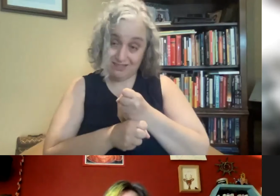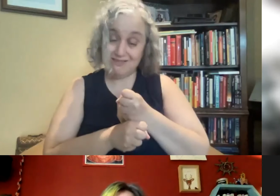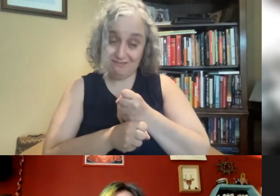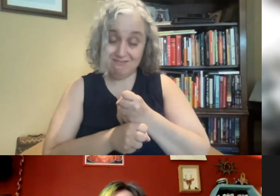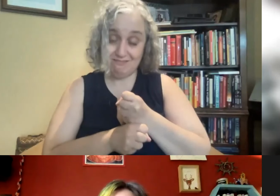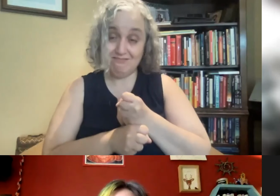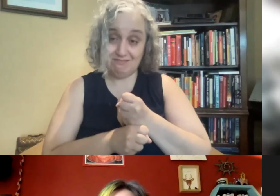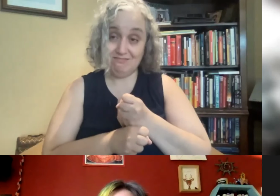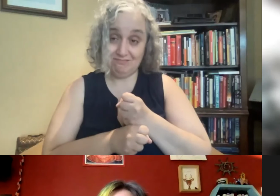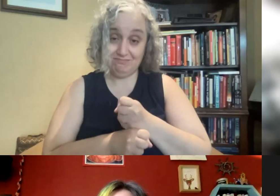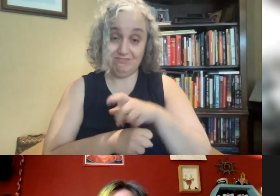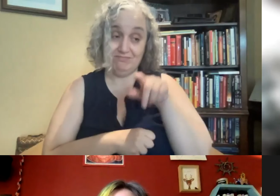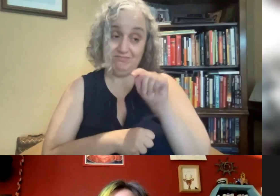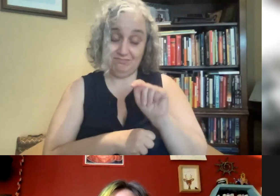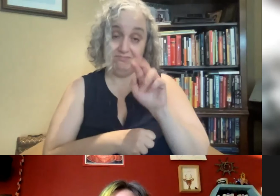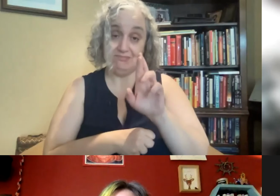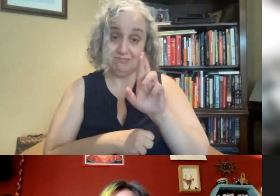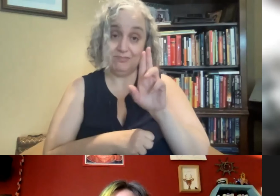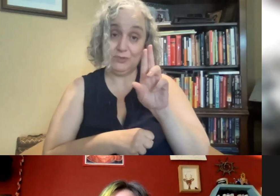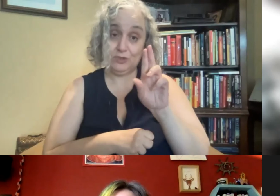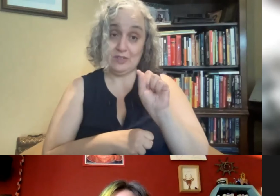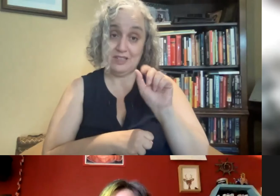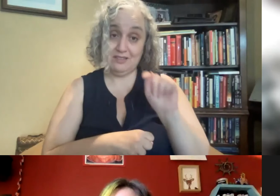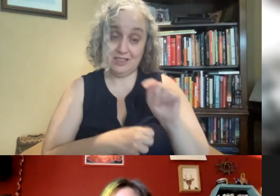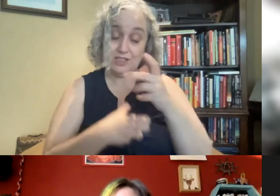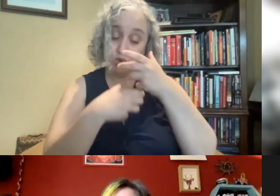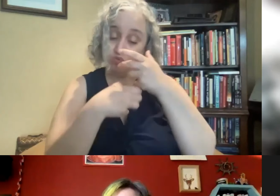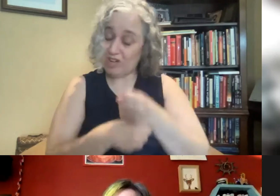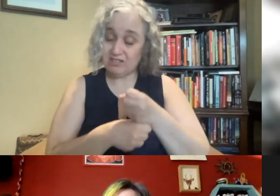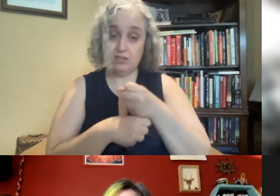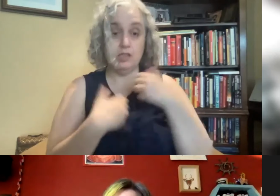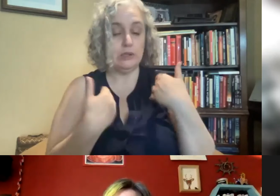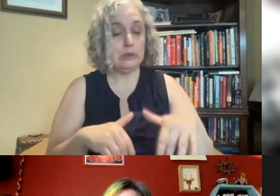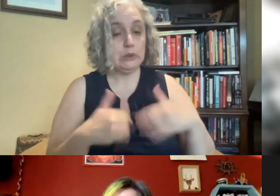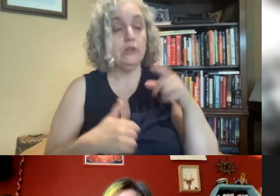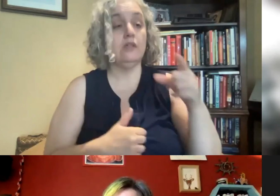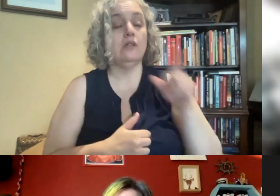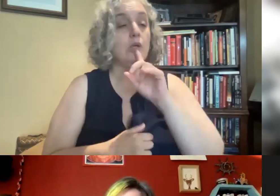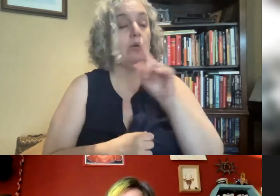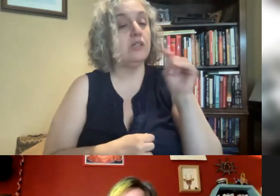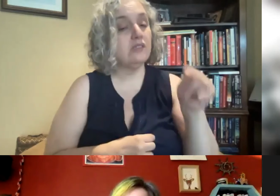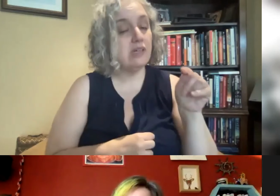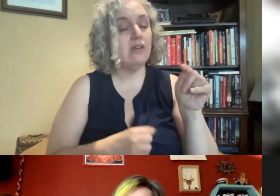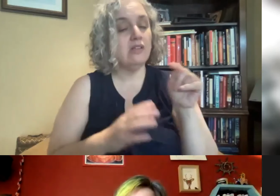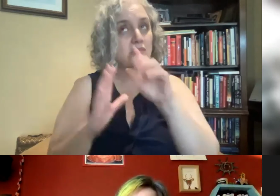It's hard when you say they should take the initiative to educate the corporations